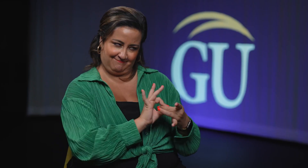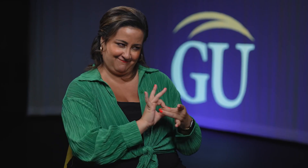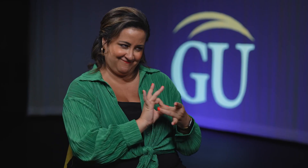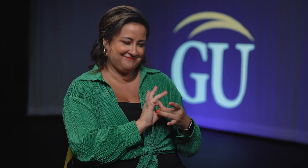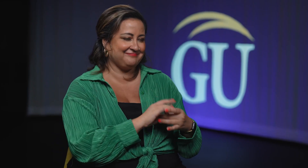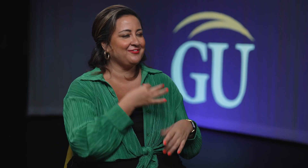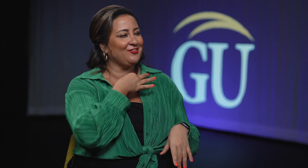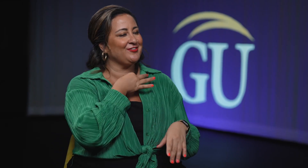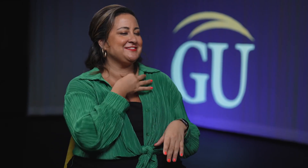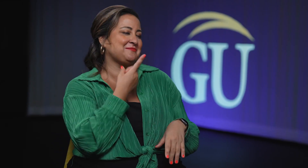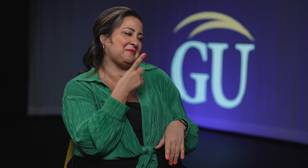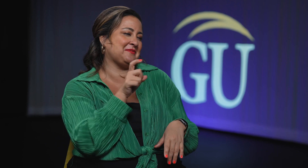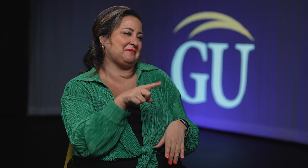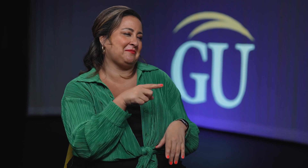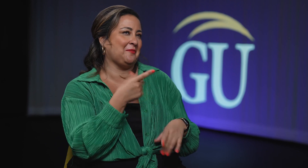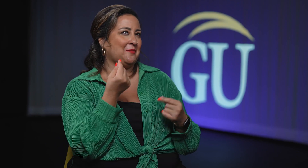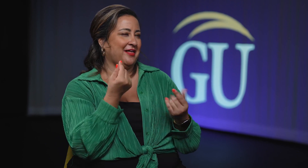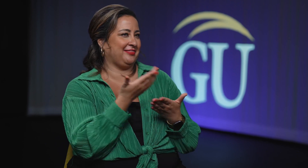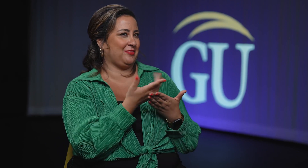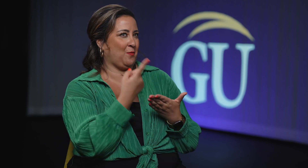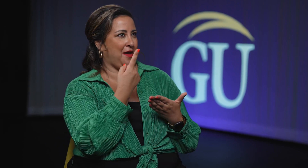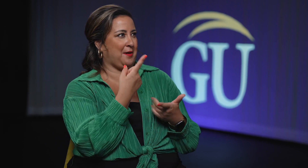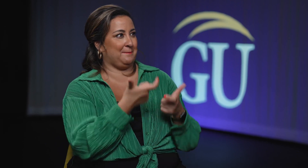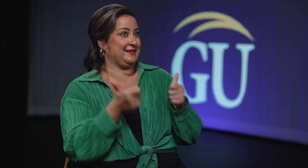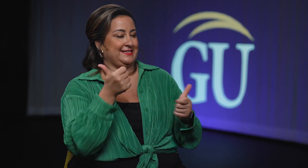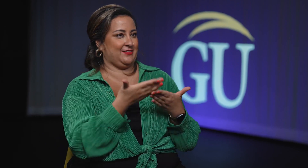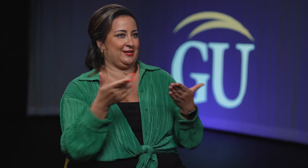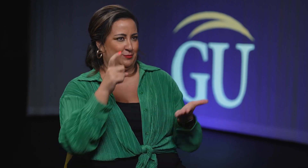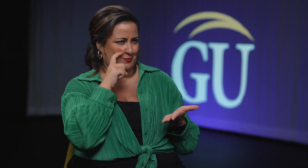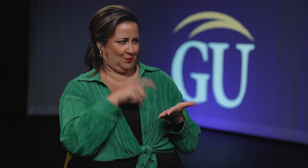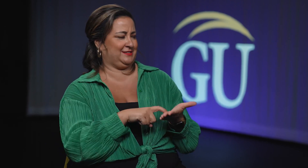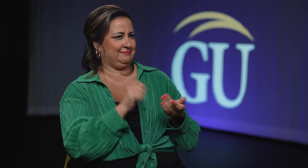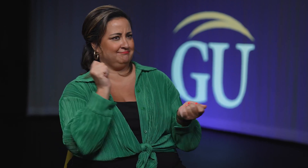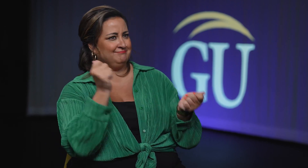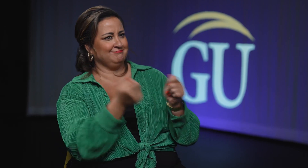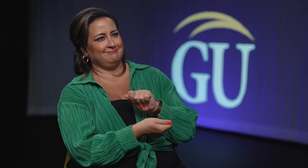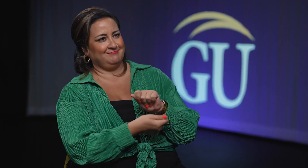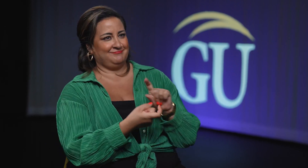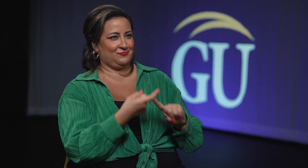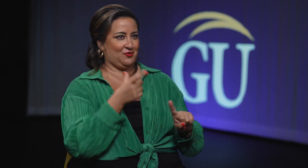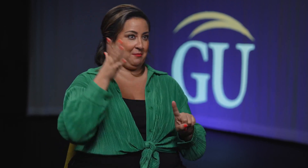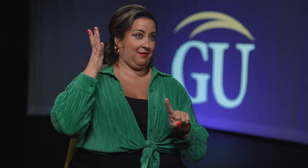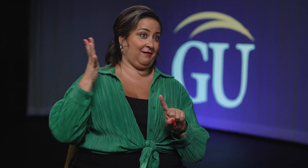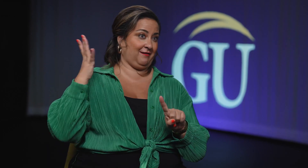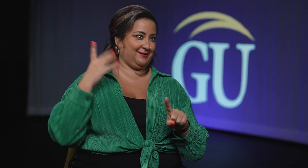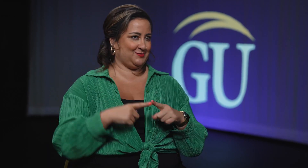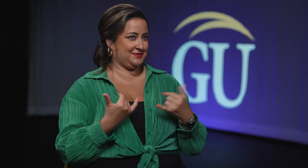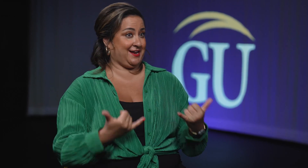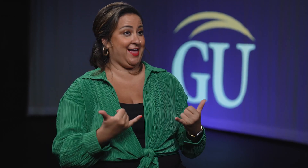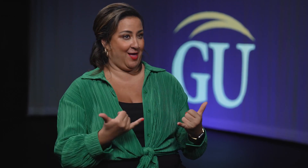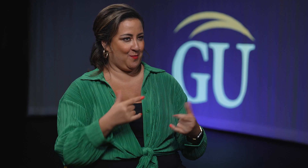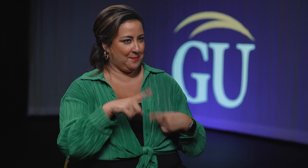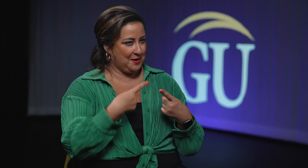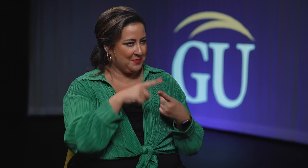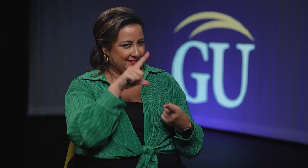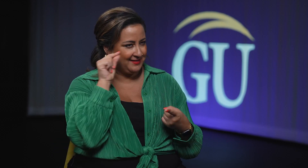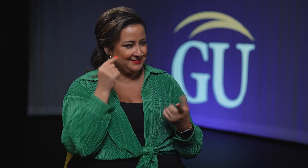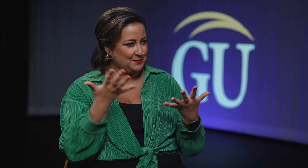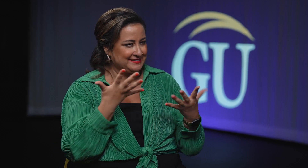I wonder, what’s the biggest thing you've noticed change from back then until now, at Gallaudet?